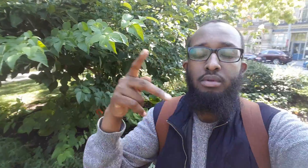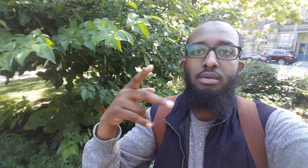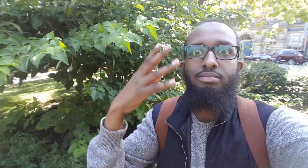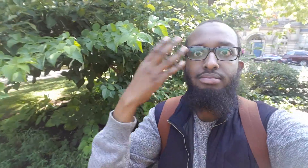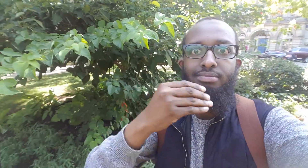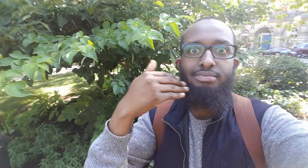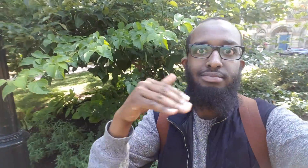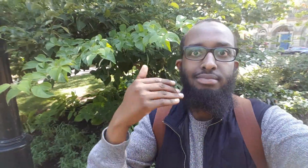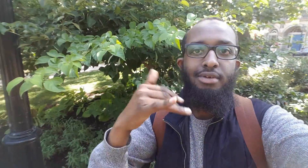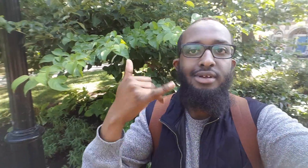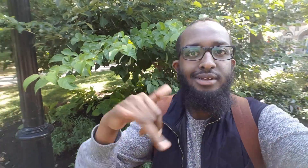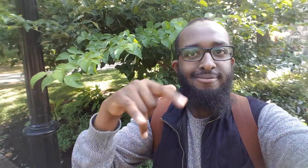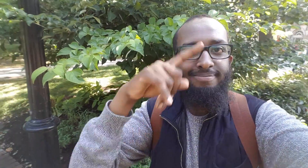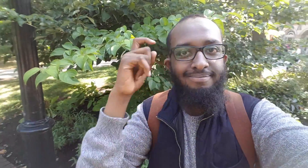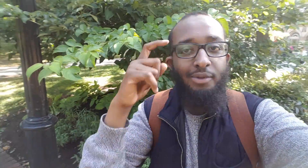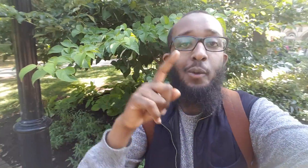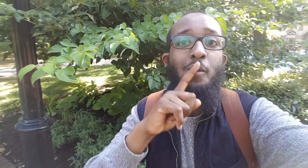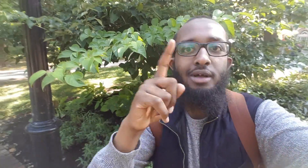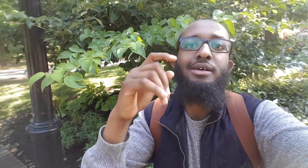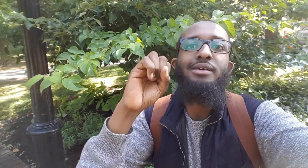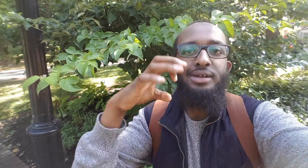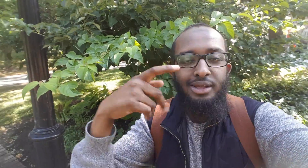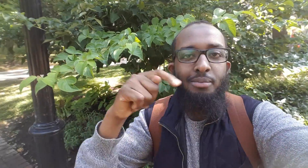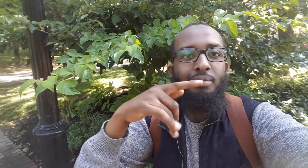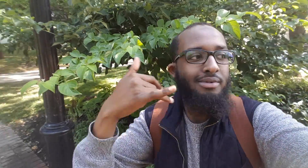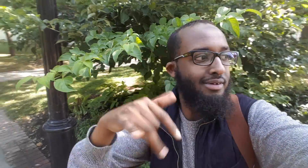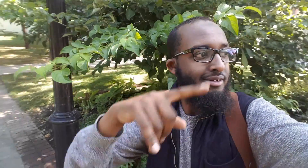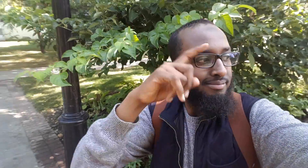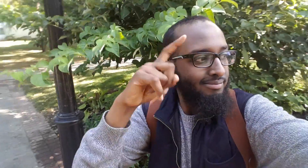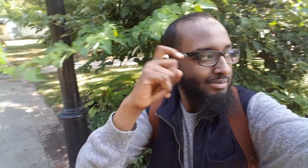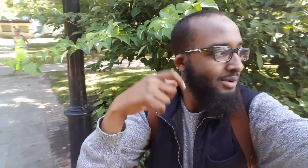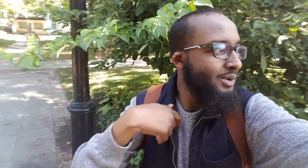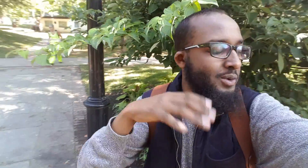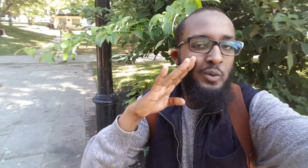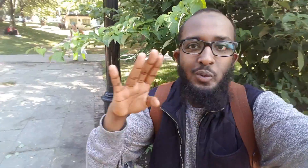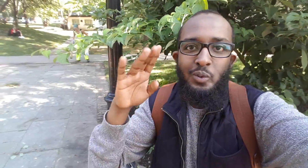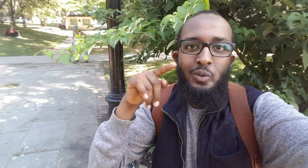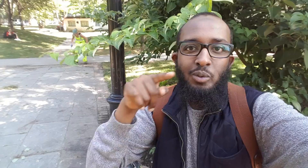Its pretty nice down here. I feel like it is still summer. But really its September. Let me show you around.